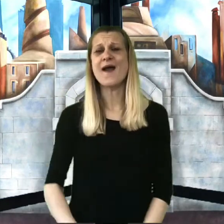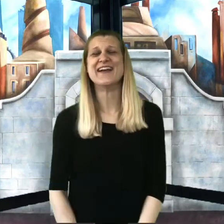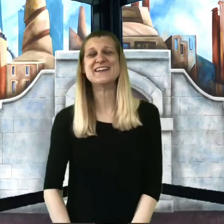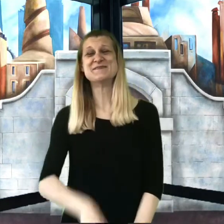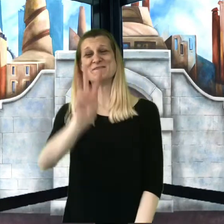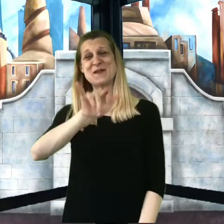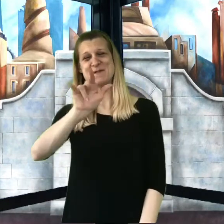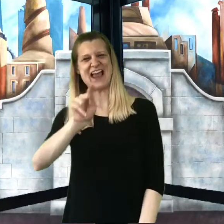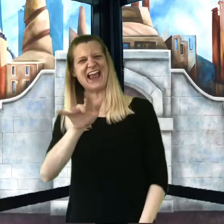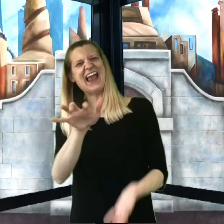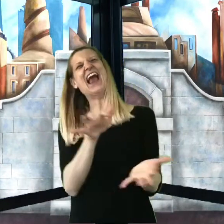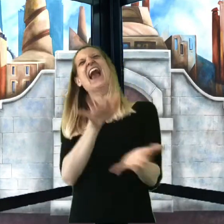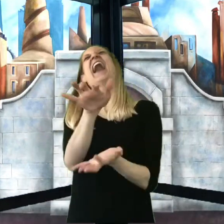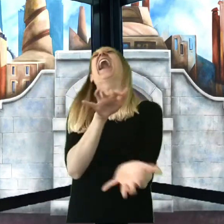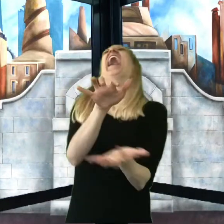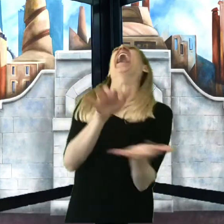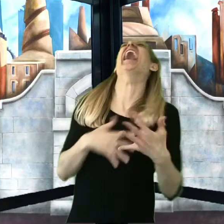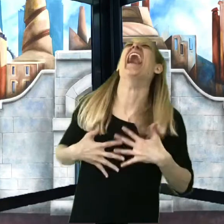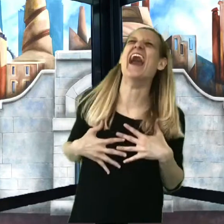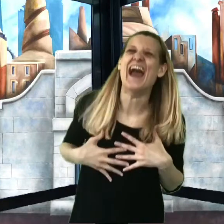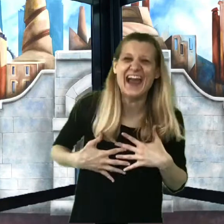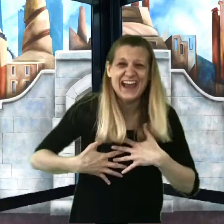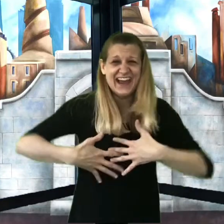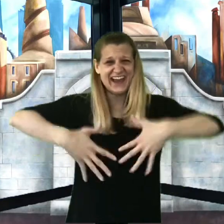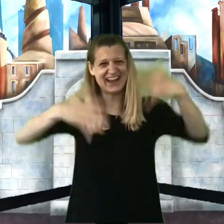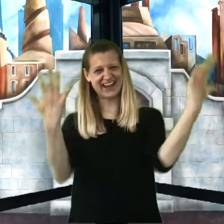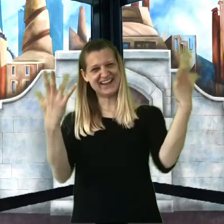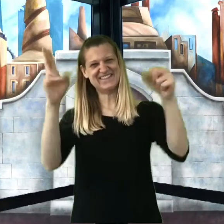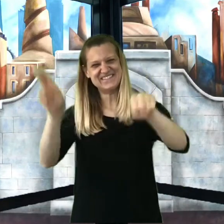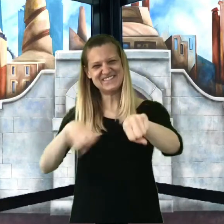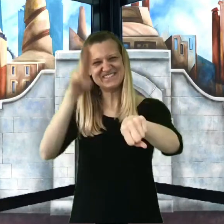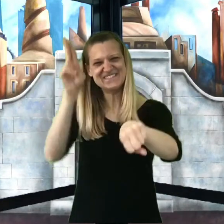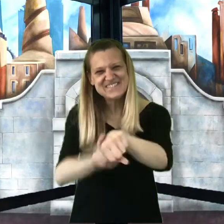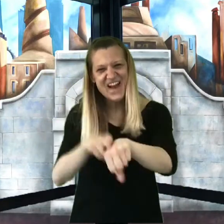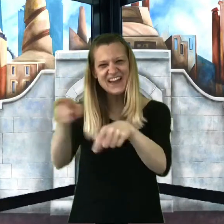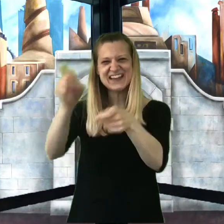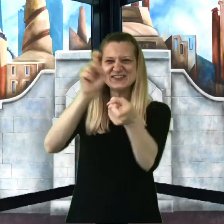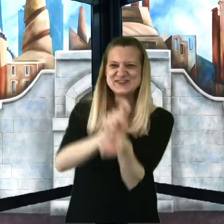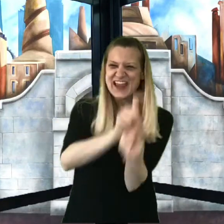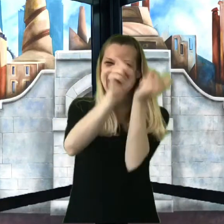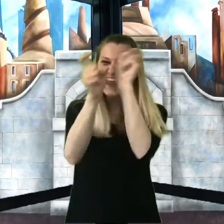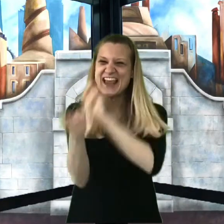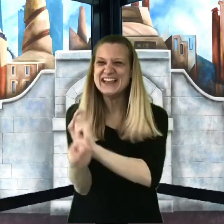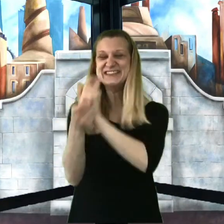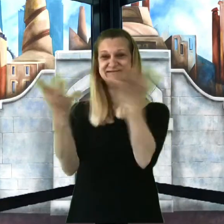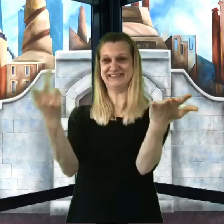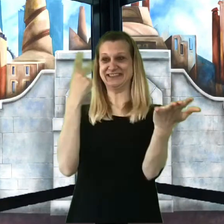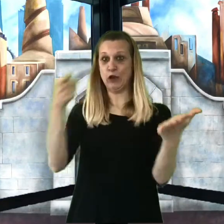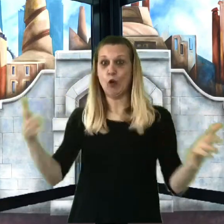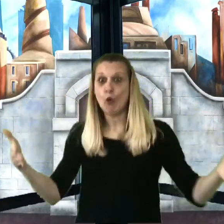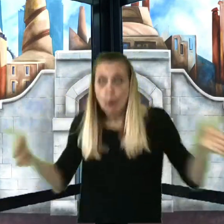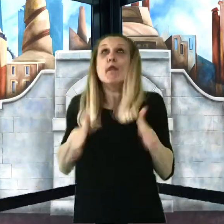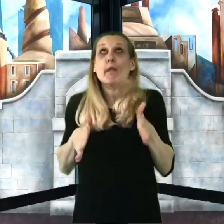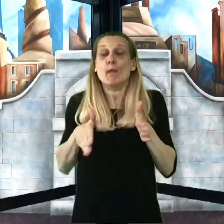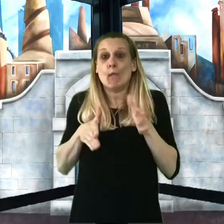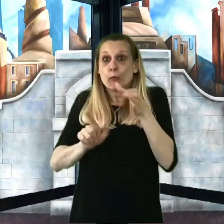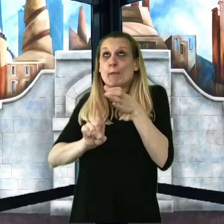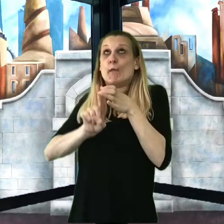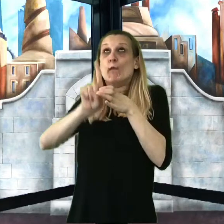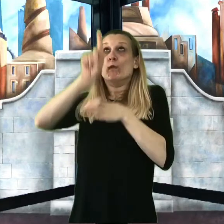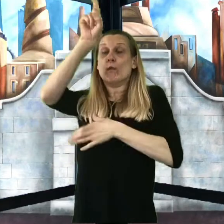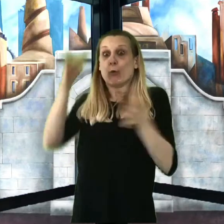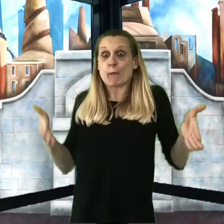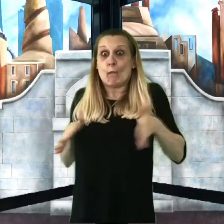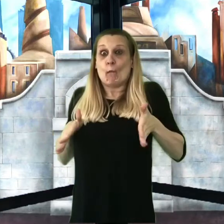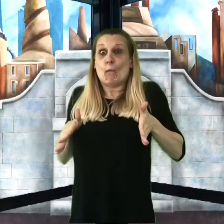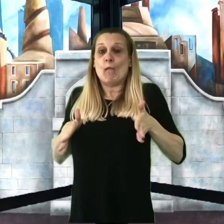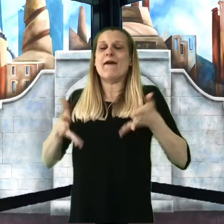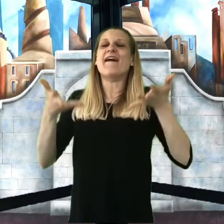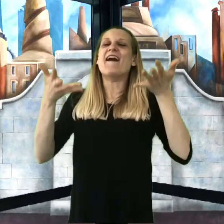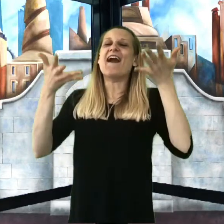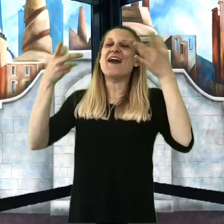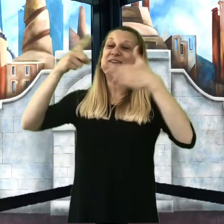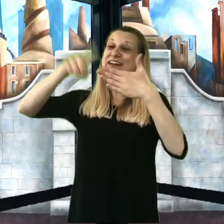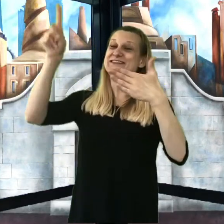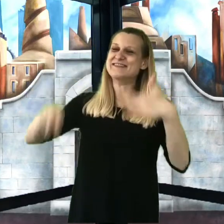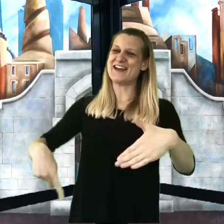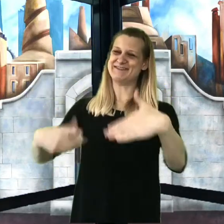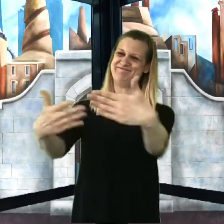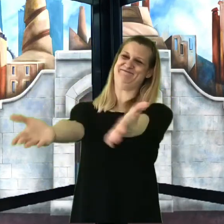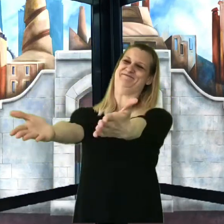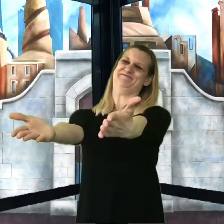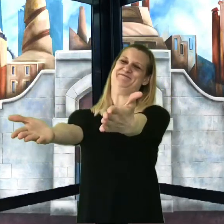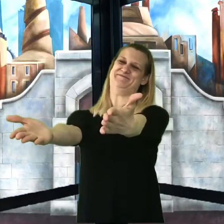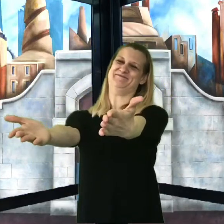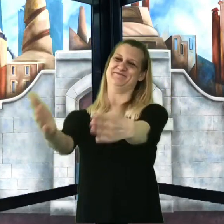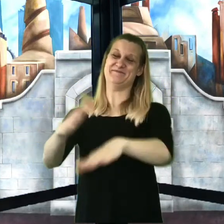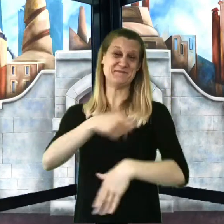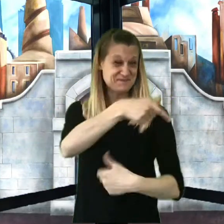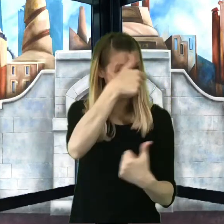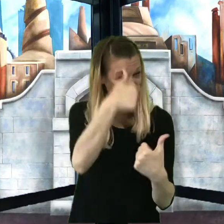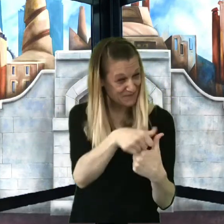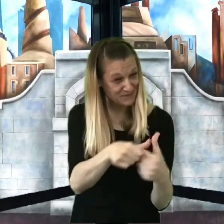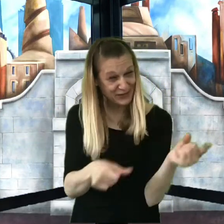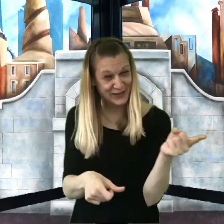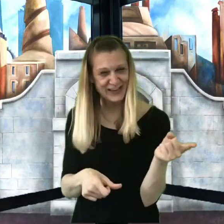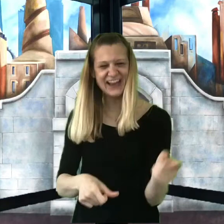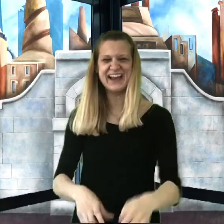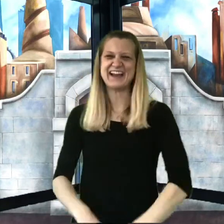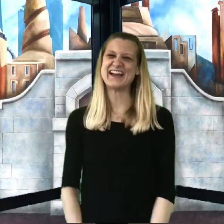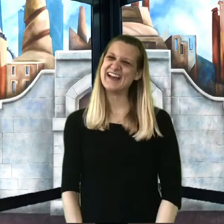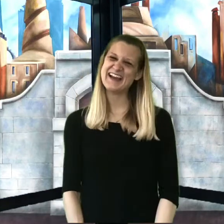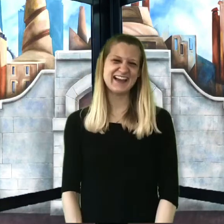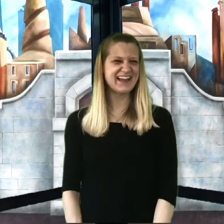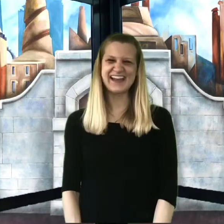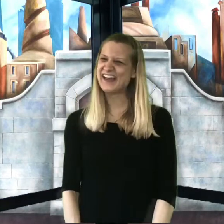"Of course he’s changed," said Mr. Wonka, laughing. "He got squeezed in the pipe. Don’t you remember?